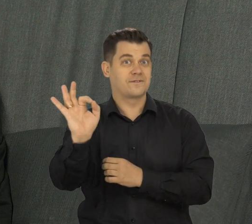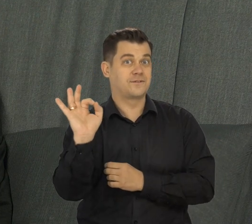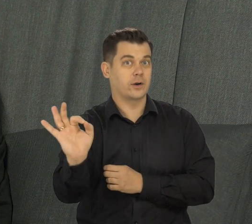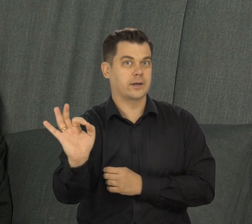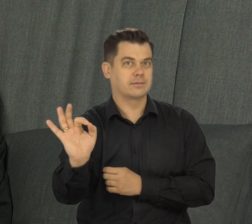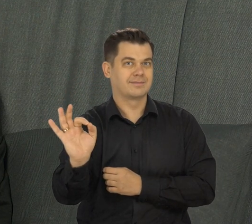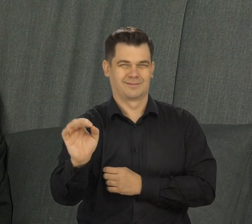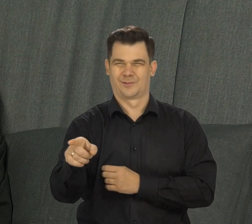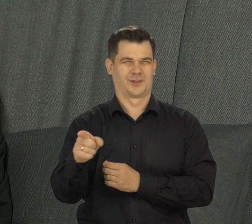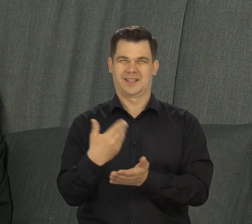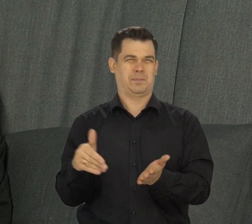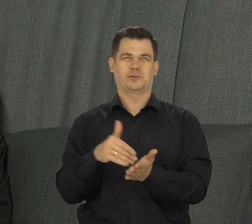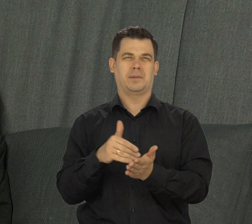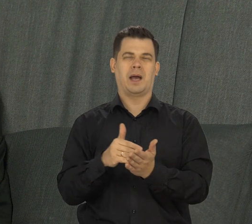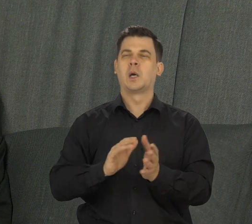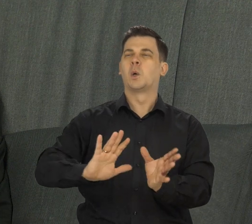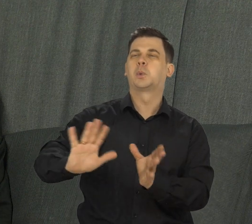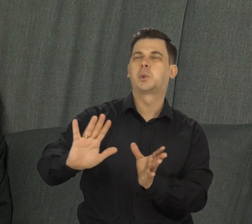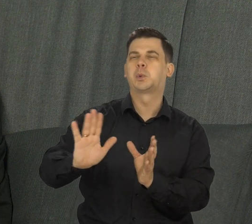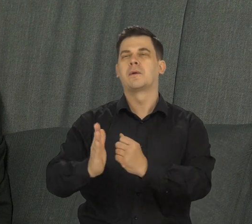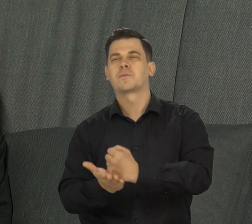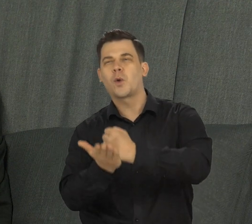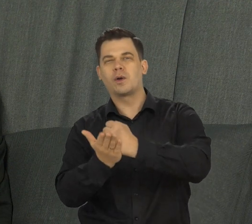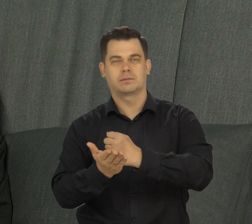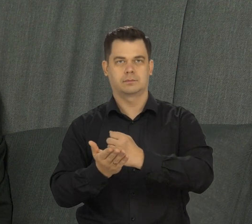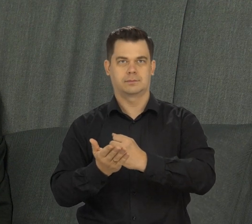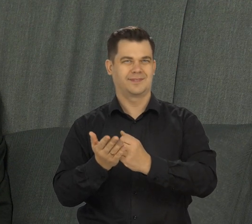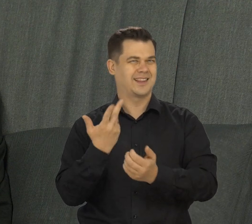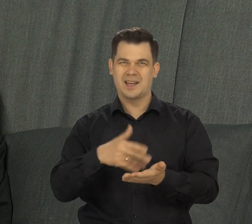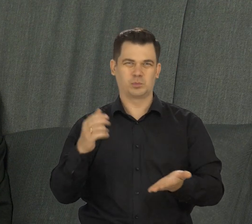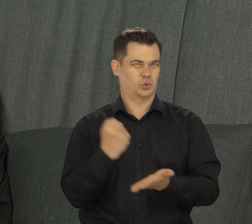realized that deaf people don't need at all, to get things done for them.